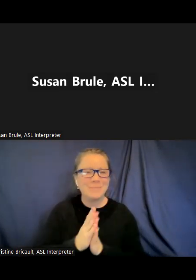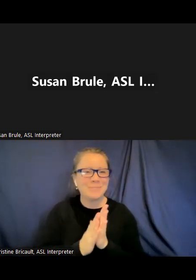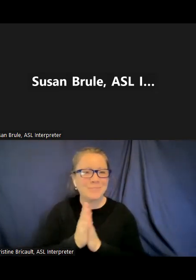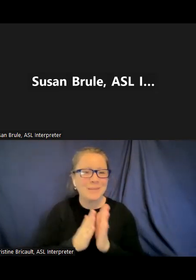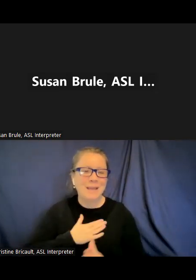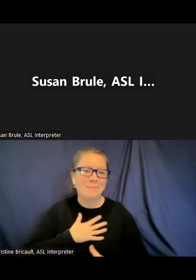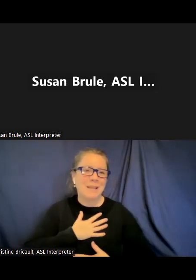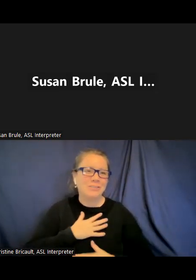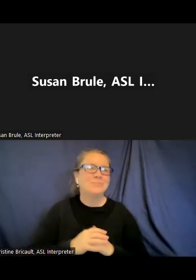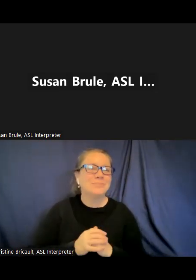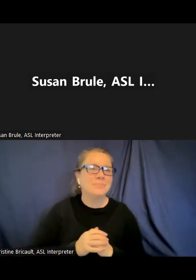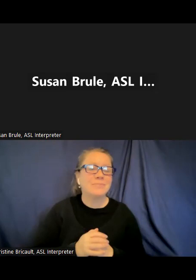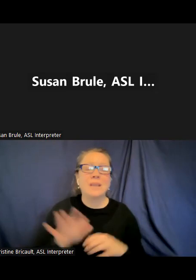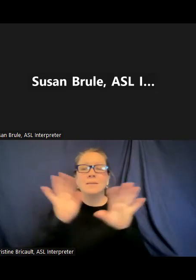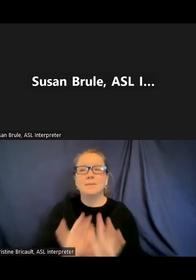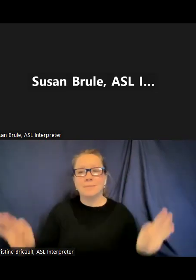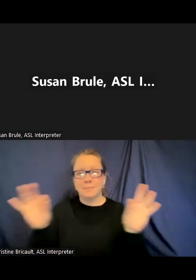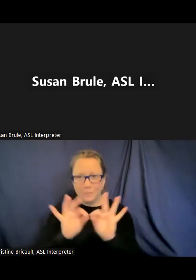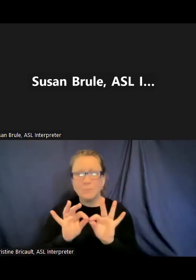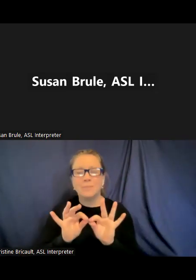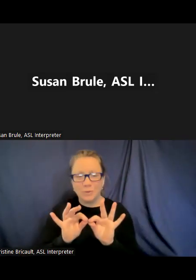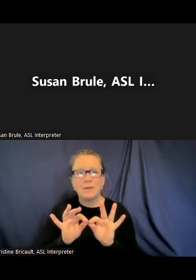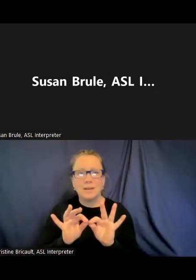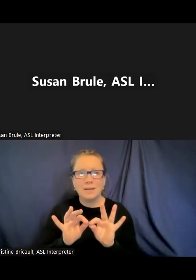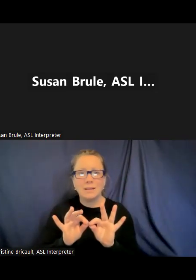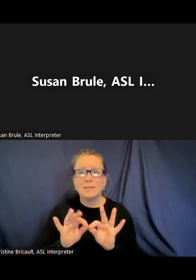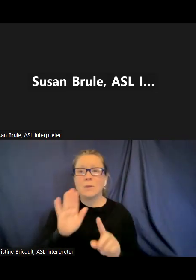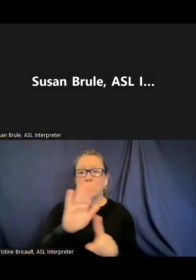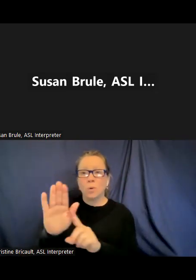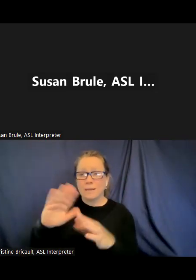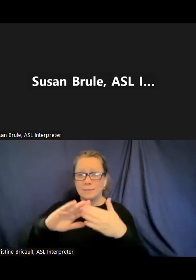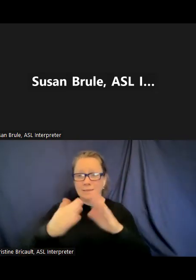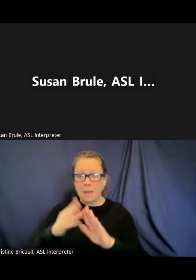It's really important that your town website, or your city website,